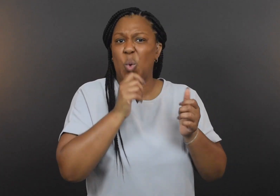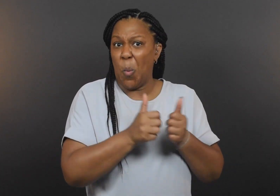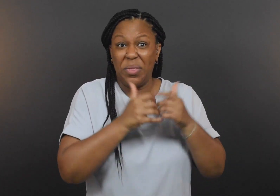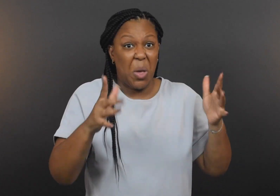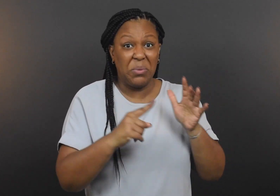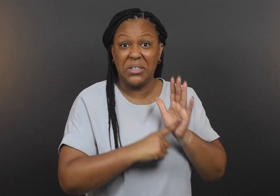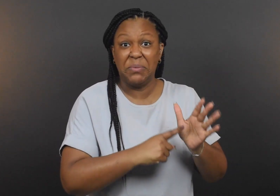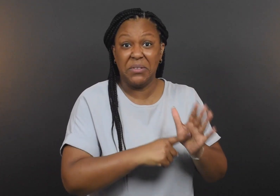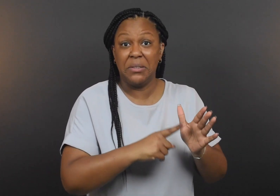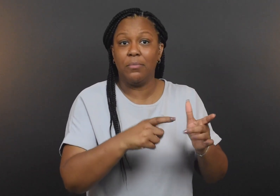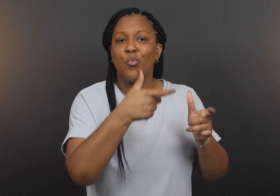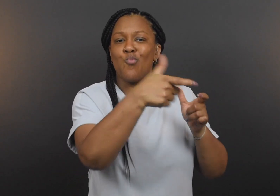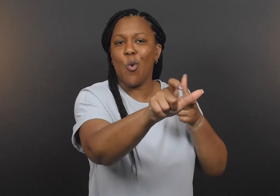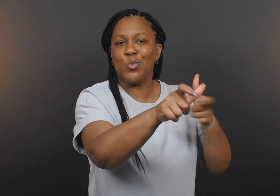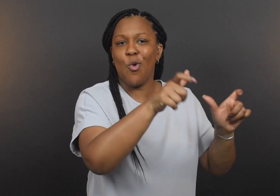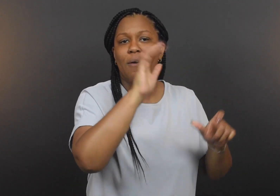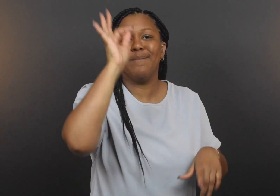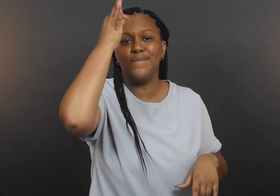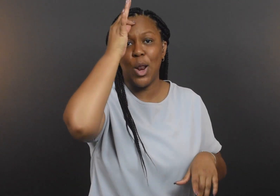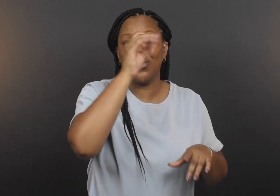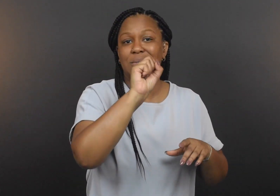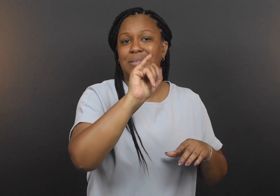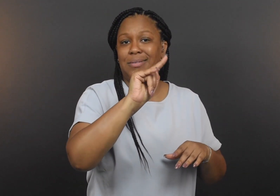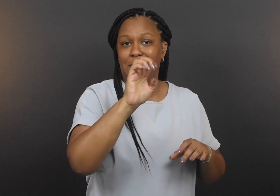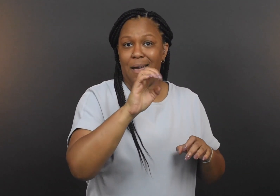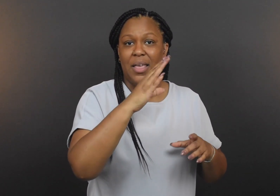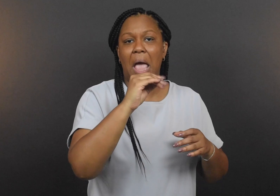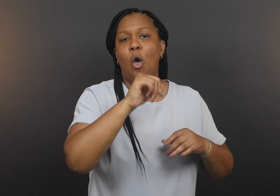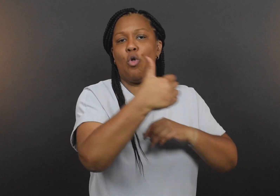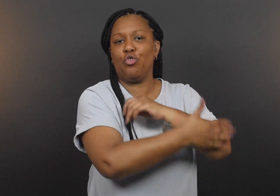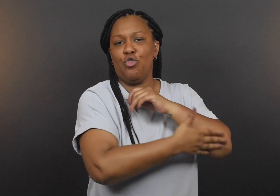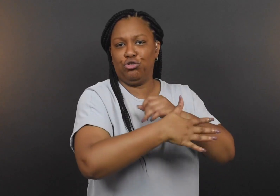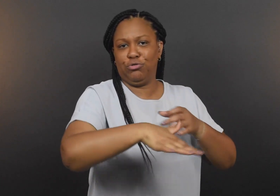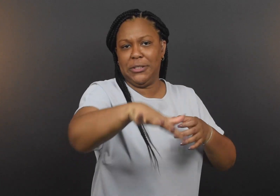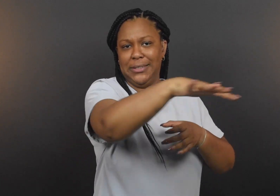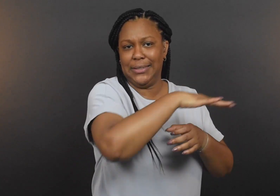Passengers without symptoms quarantined at federal sites around the country.